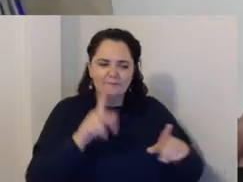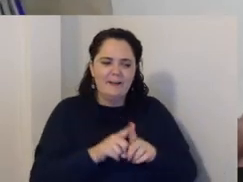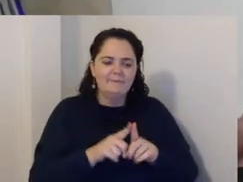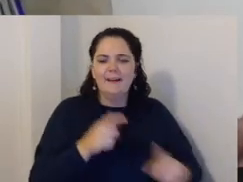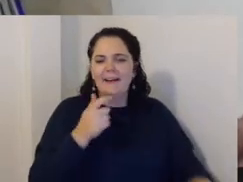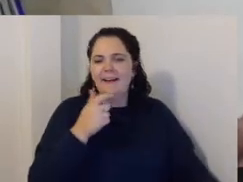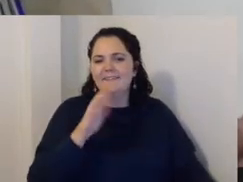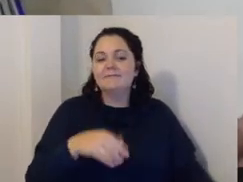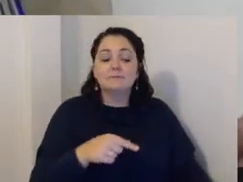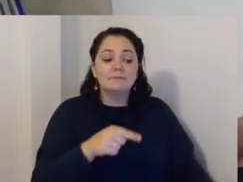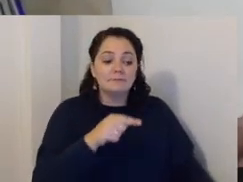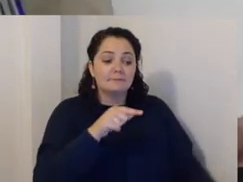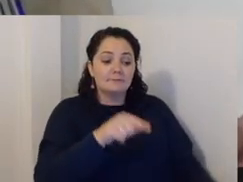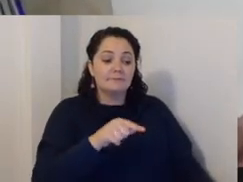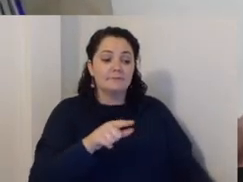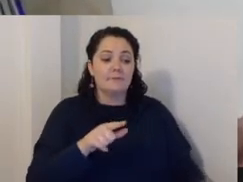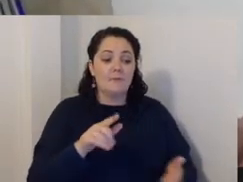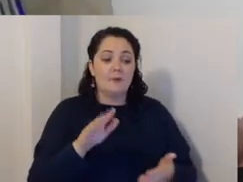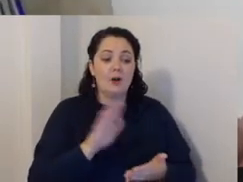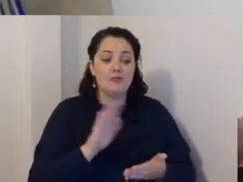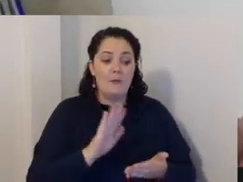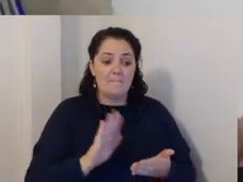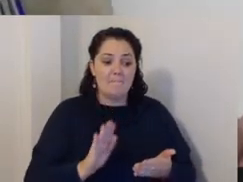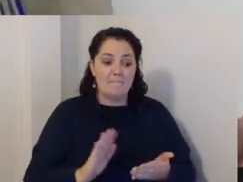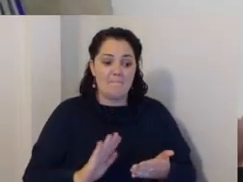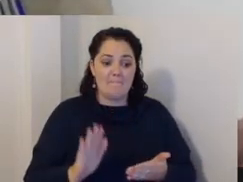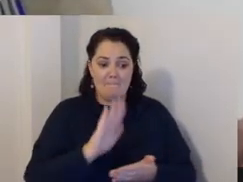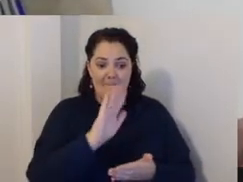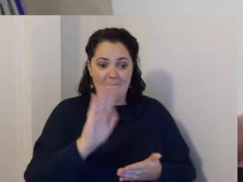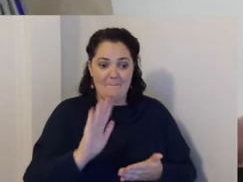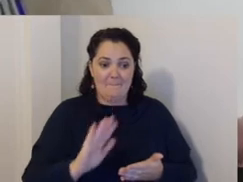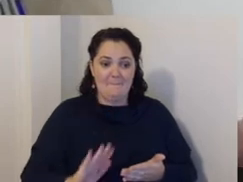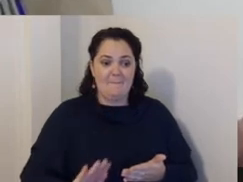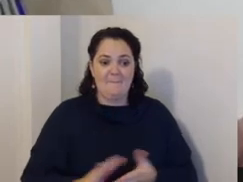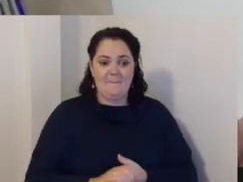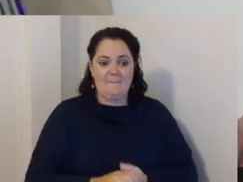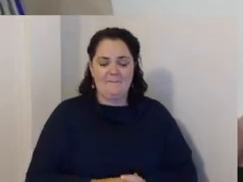and just start rubbing that in and go right across your form and again you should be able